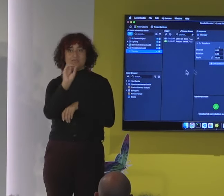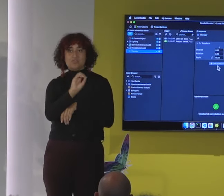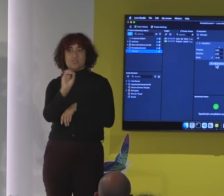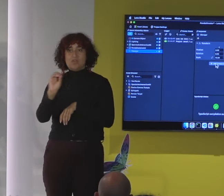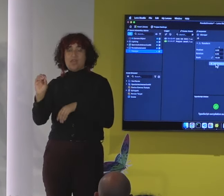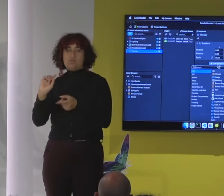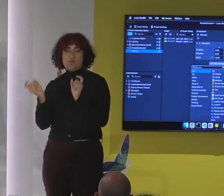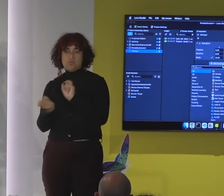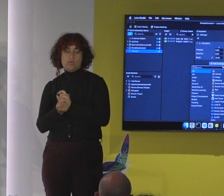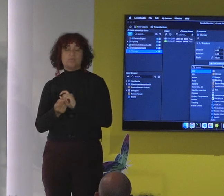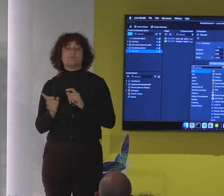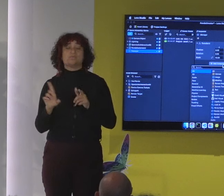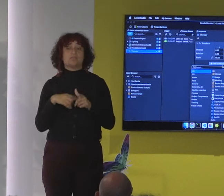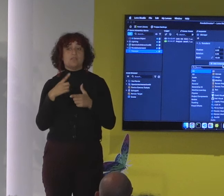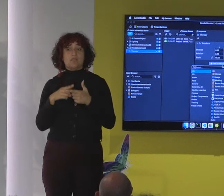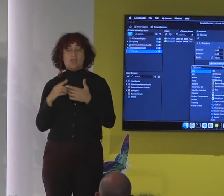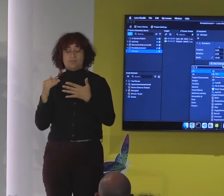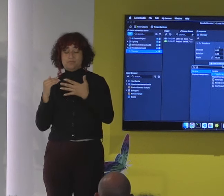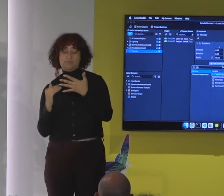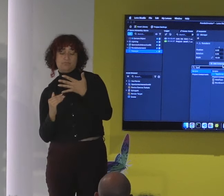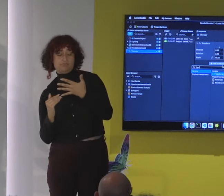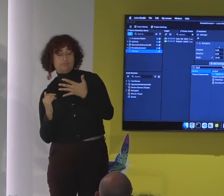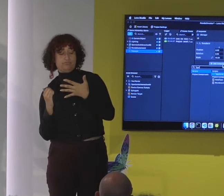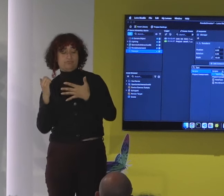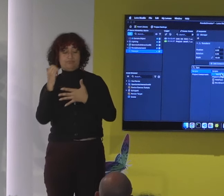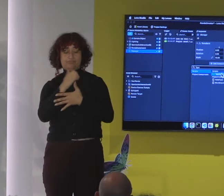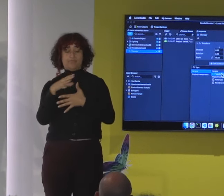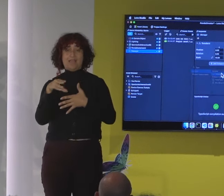And then, let's add a new TypeScript file.